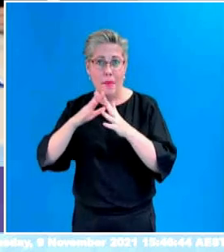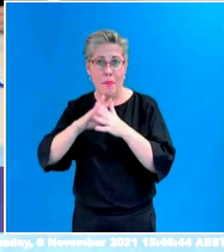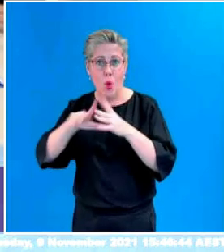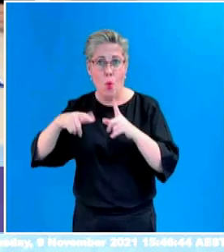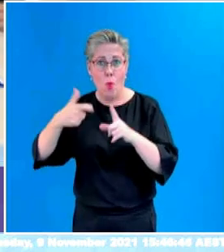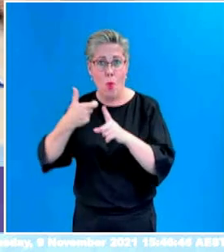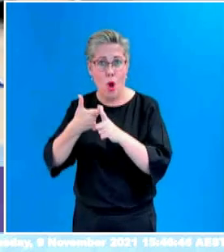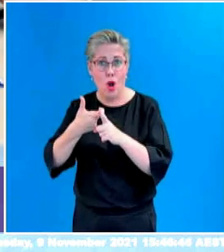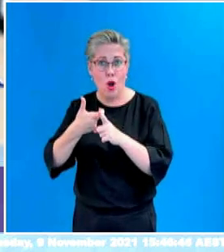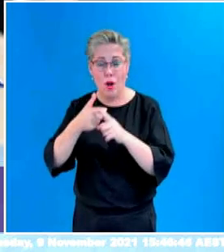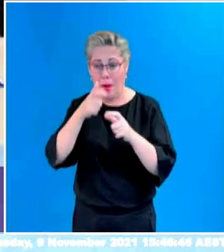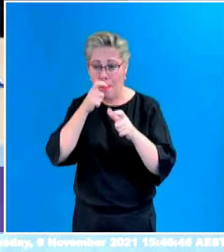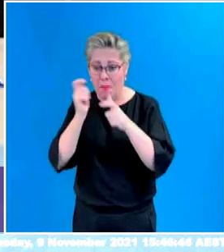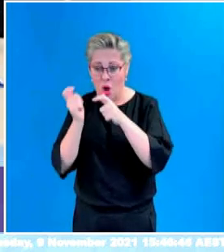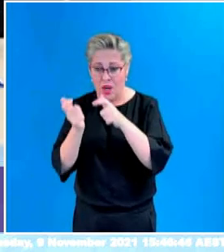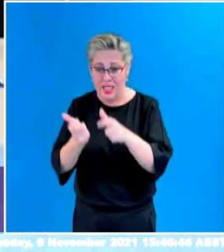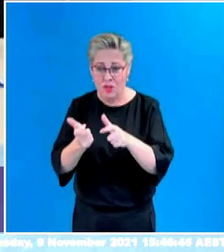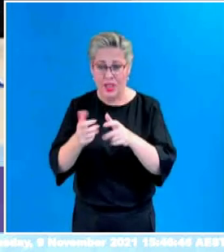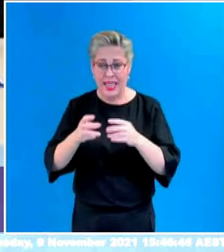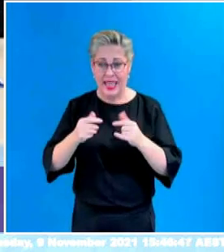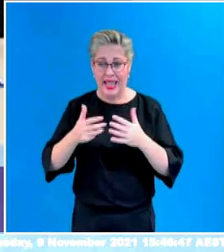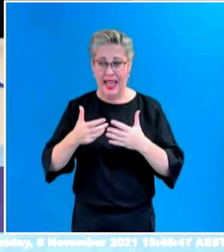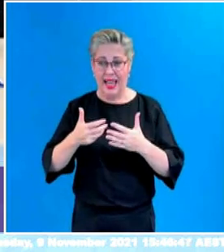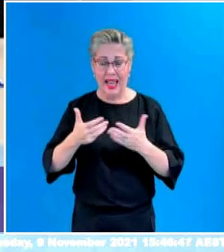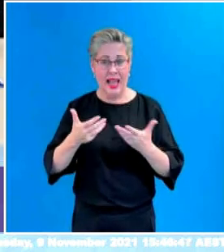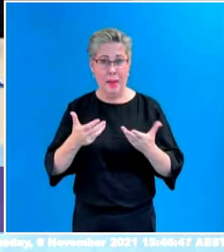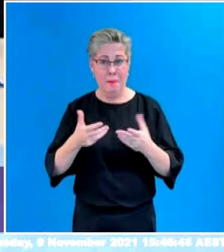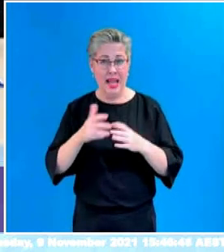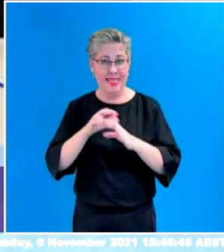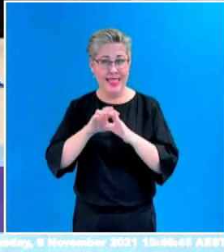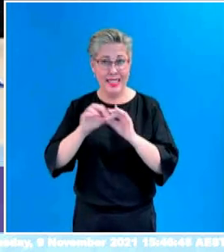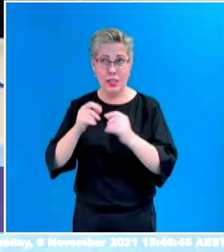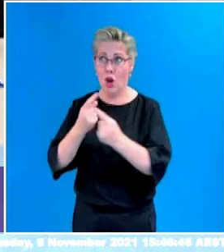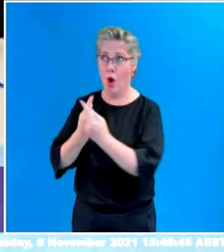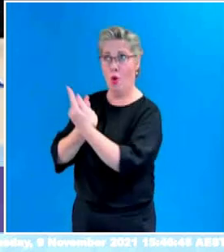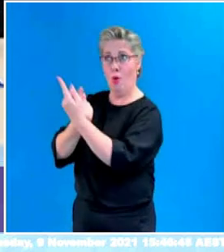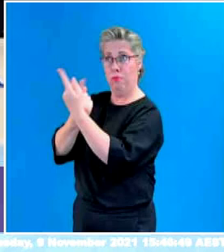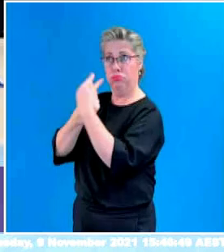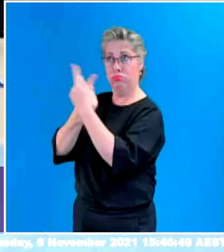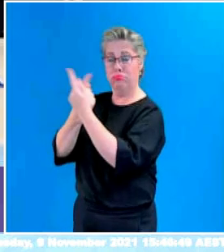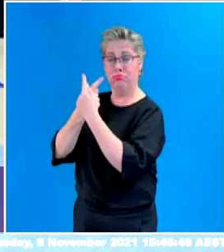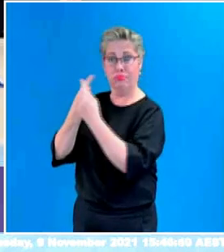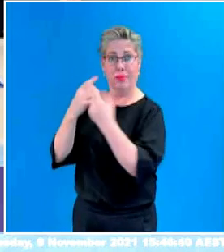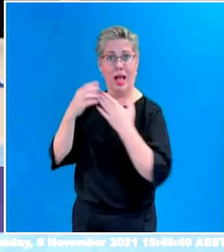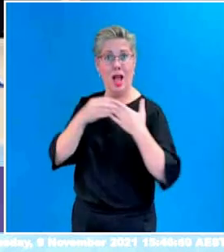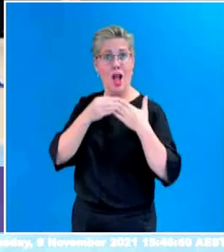There is almost no guidance about what is expected from a focal